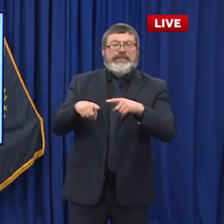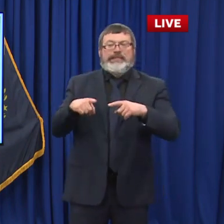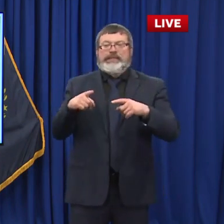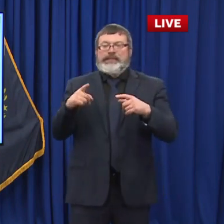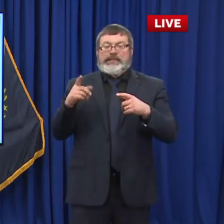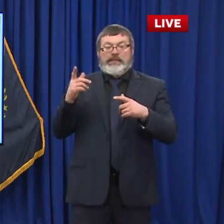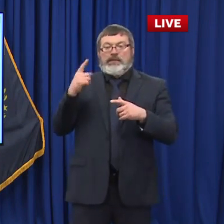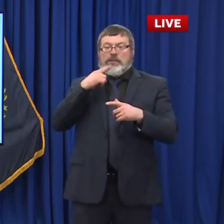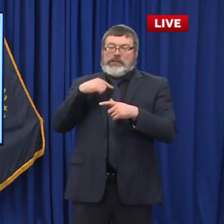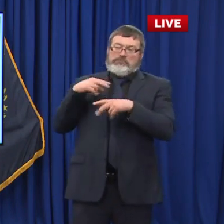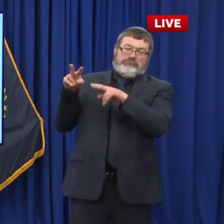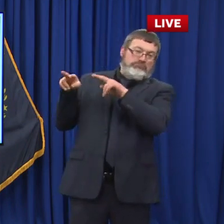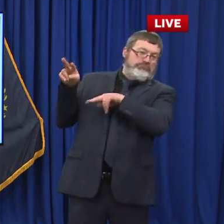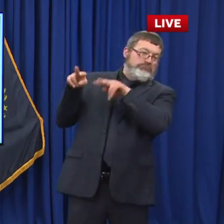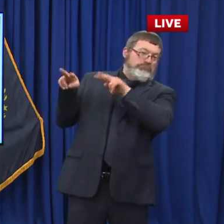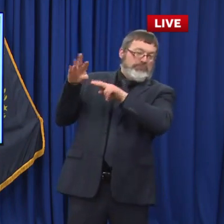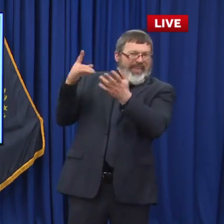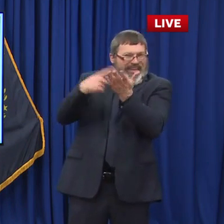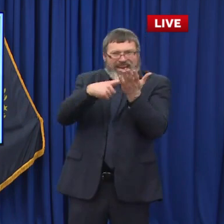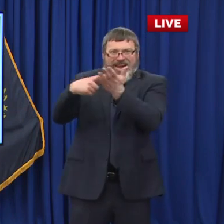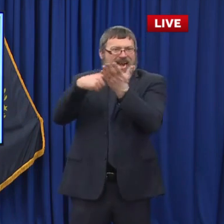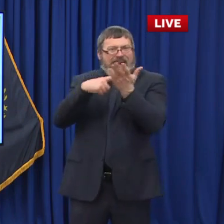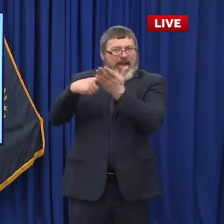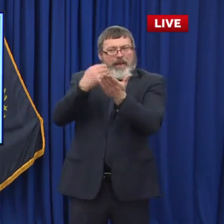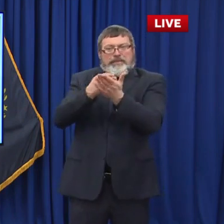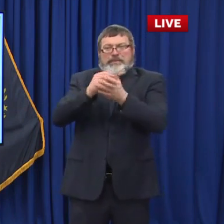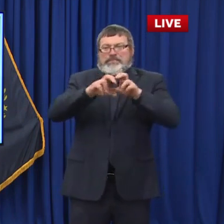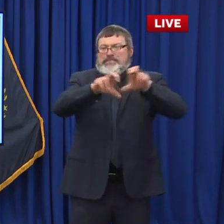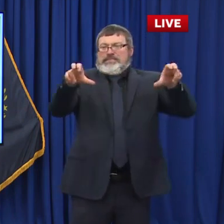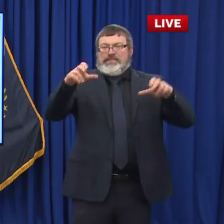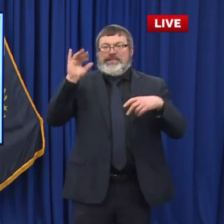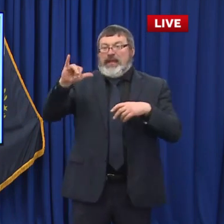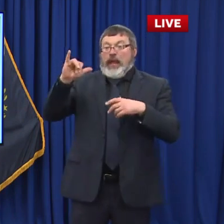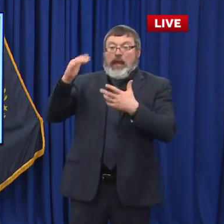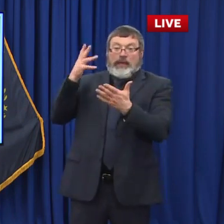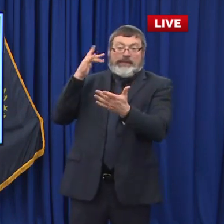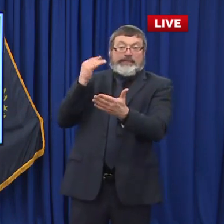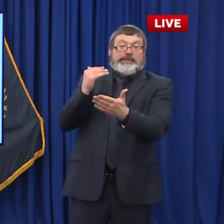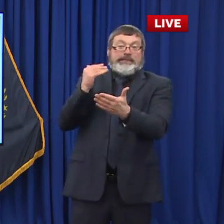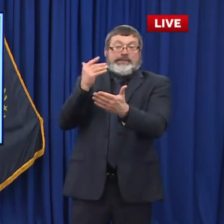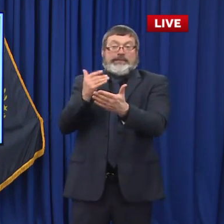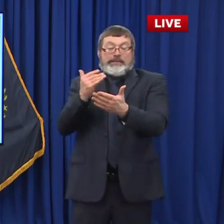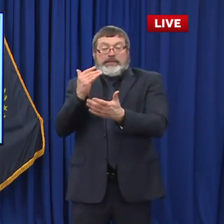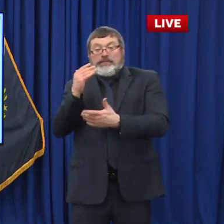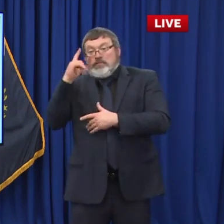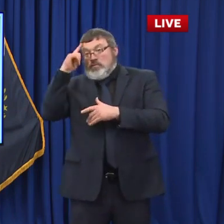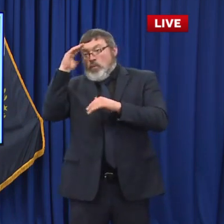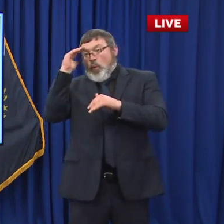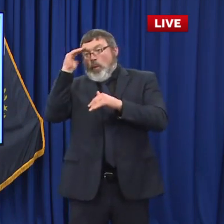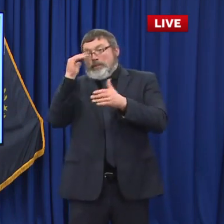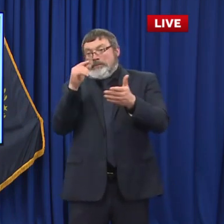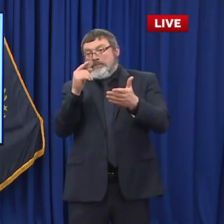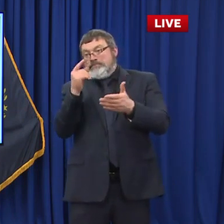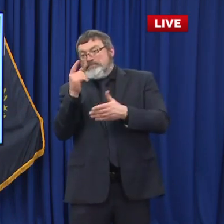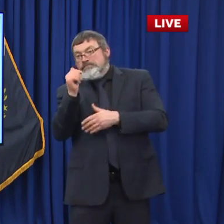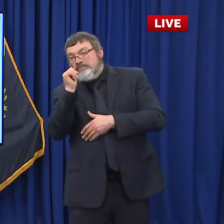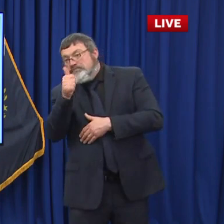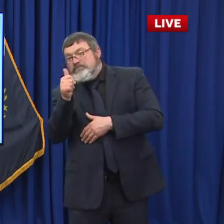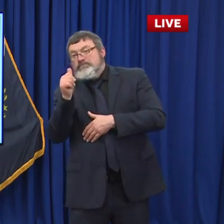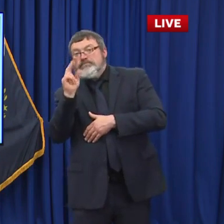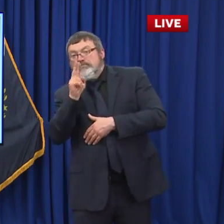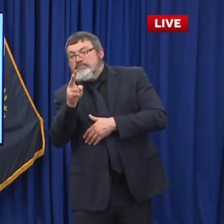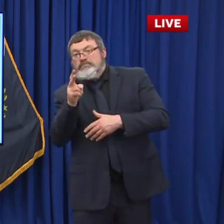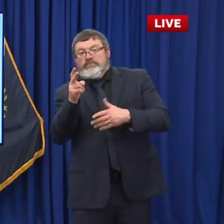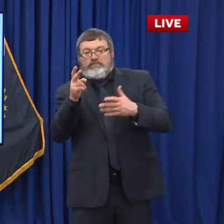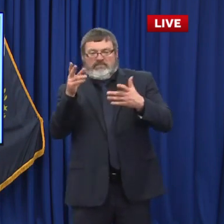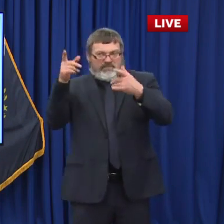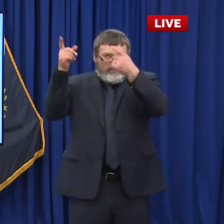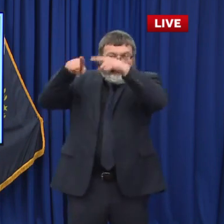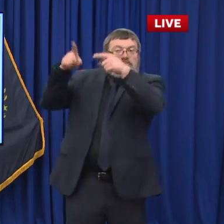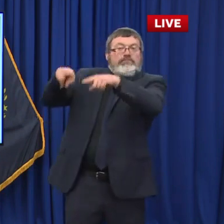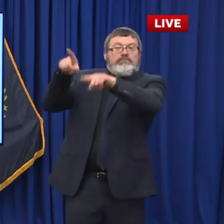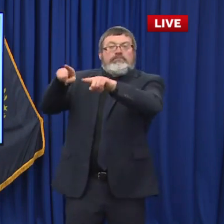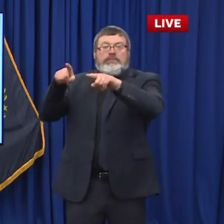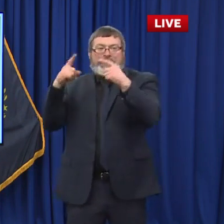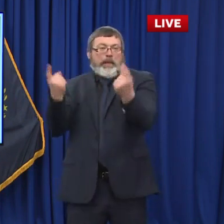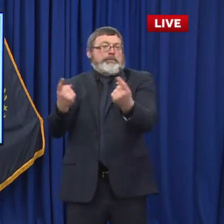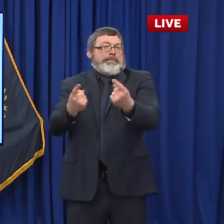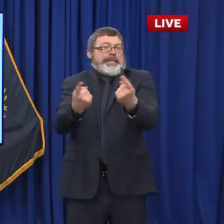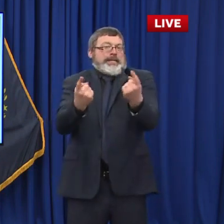AS WITH ANYTHING RELATED TO WASHINGTON, I’M NOT HOLDING MY BREATH, BUT IT LOOKS LIKE THEY’RE GETTING CLOSER AND CLOSER IN THE NEXT 48 HOURS TO GETTING AN AGREEMENT AND A